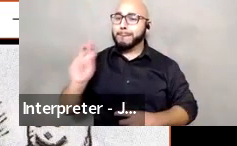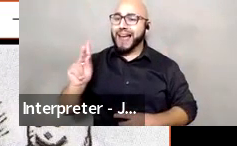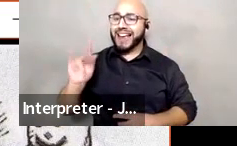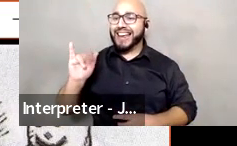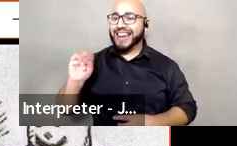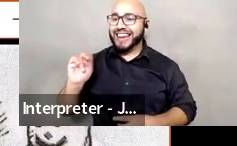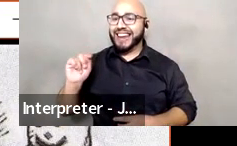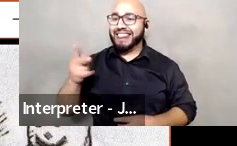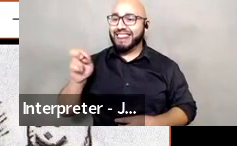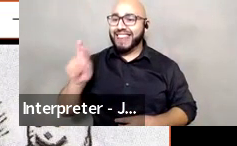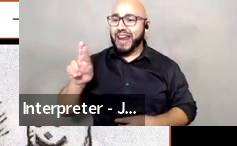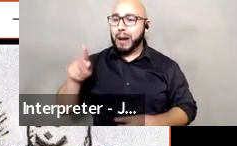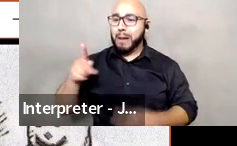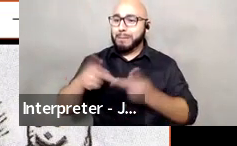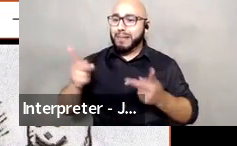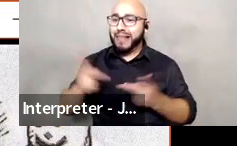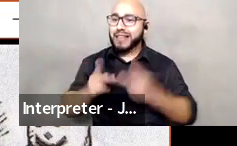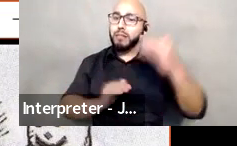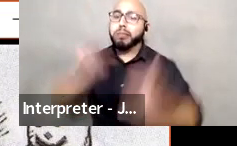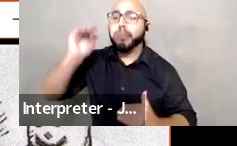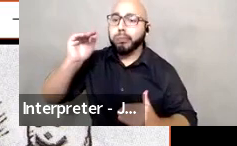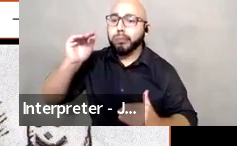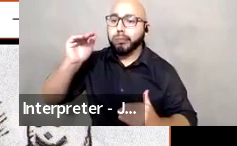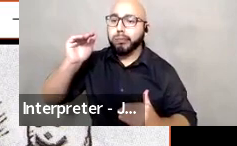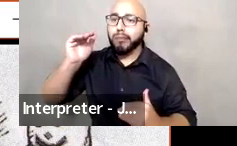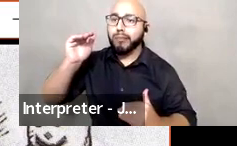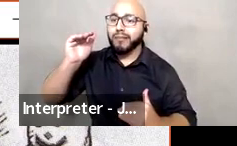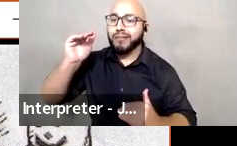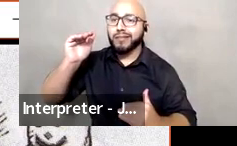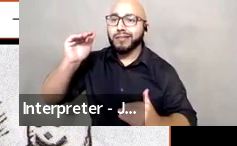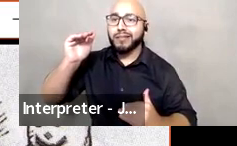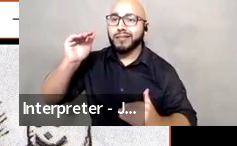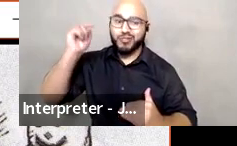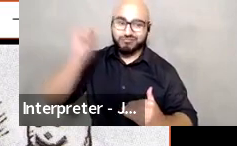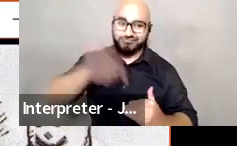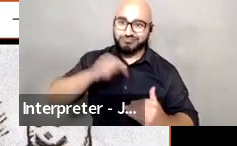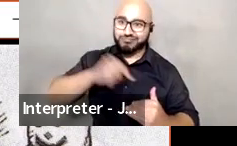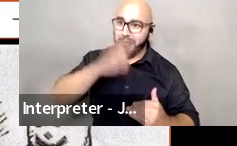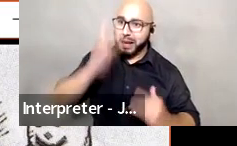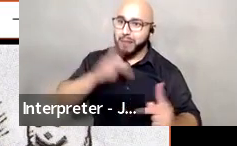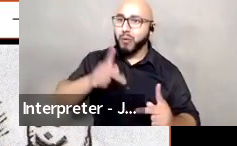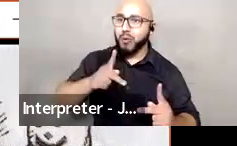They called that. Redeeming the south. You know that. That white people deserve.